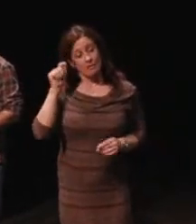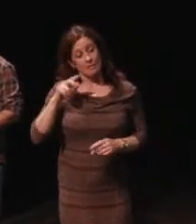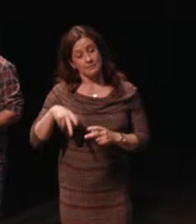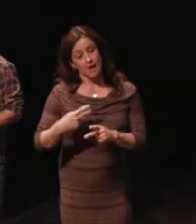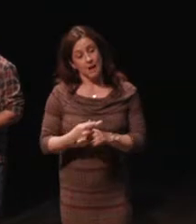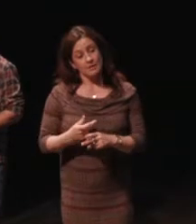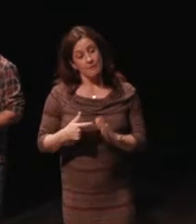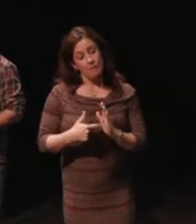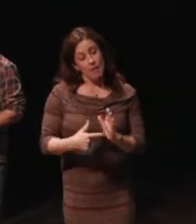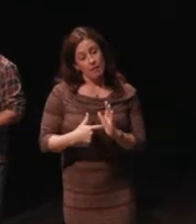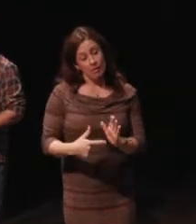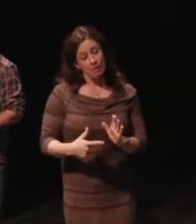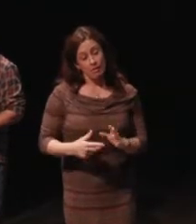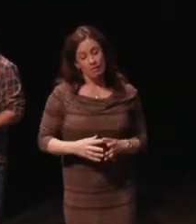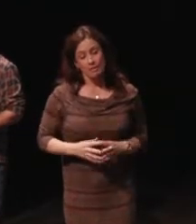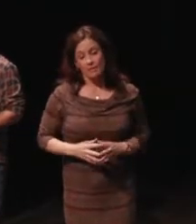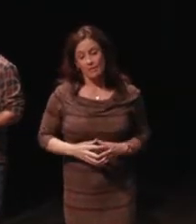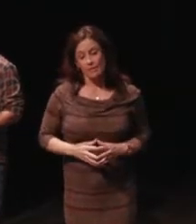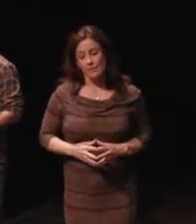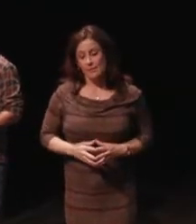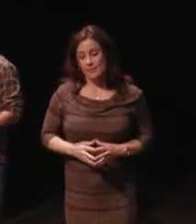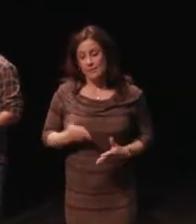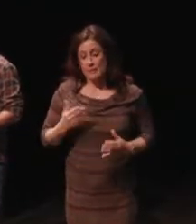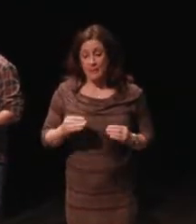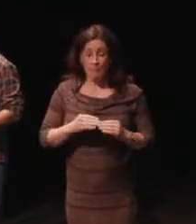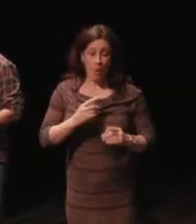model, it might be more appropriate